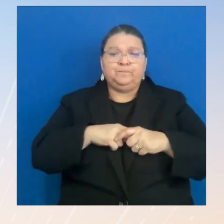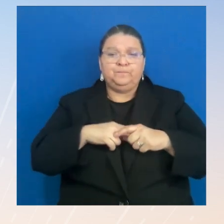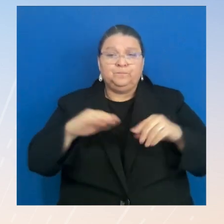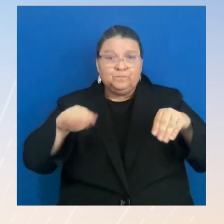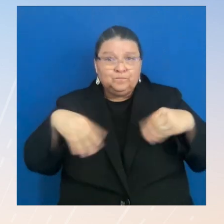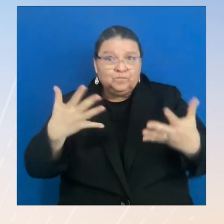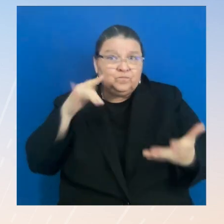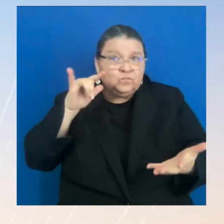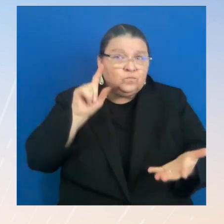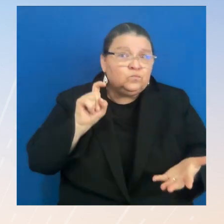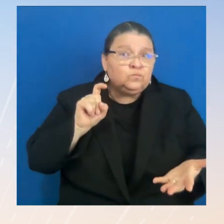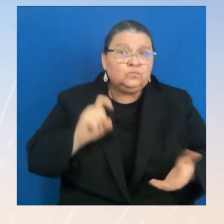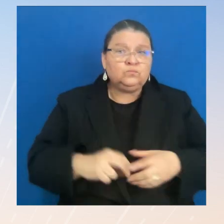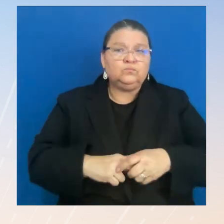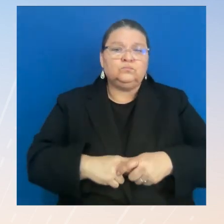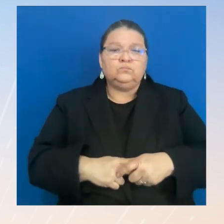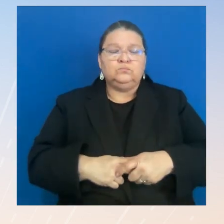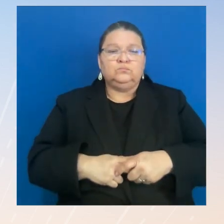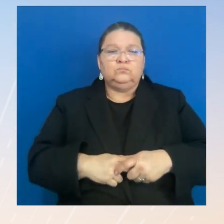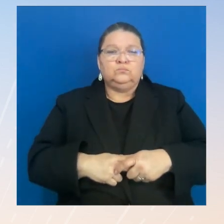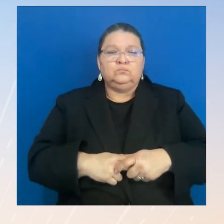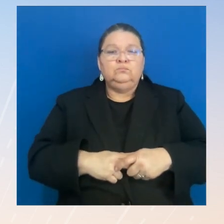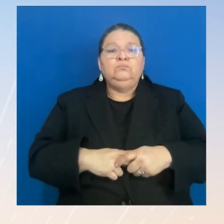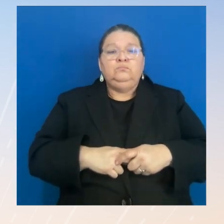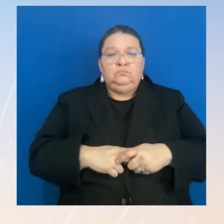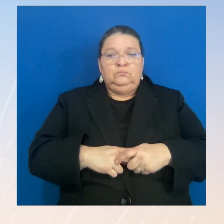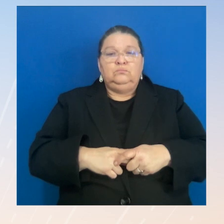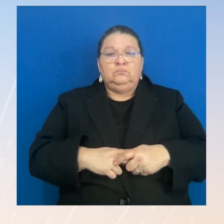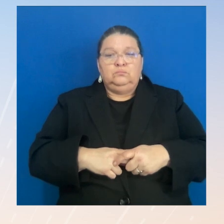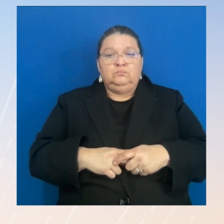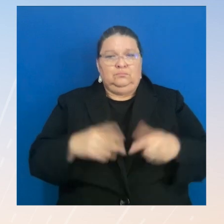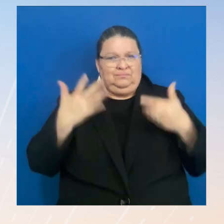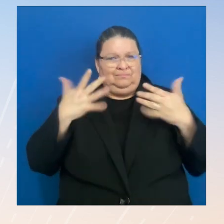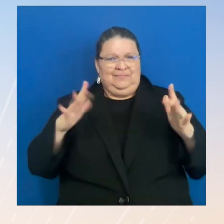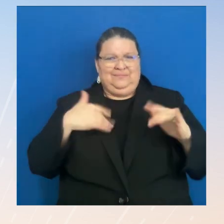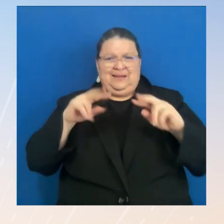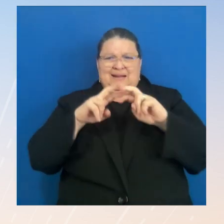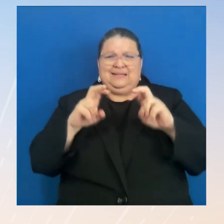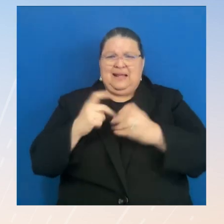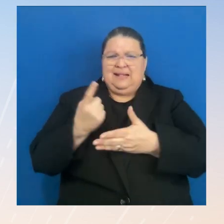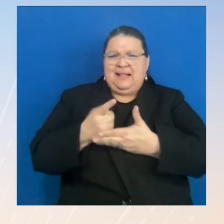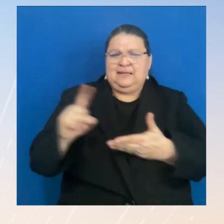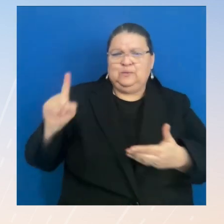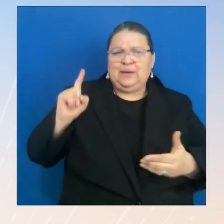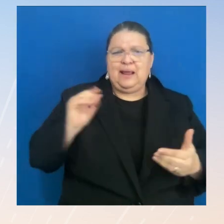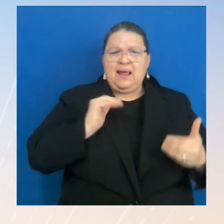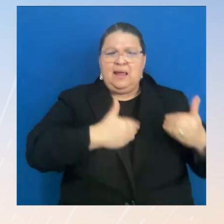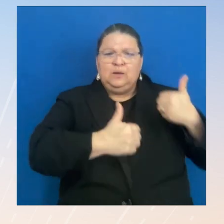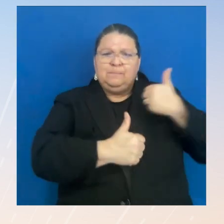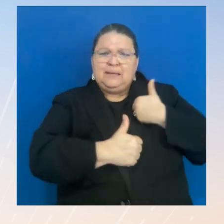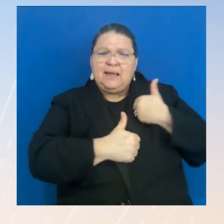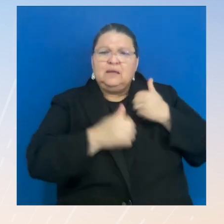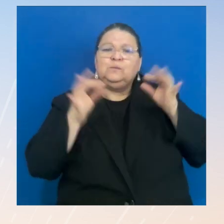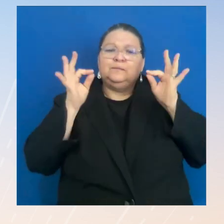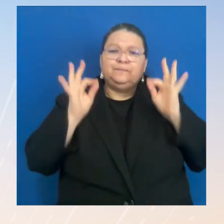provided last week, where they assessed that, because of the challenges in delivery and the challenges --